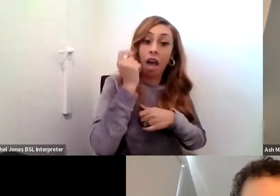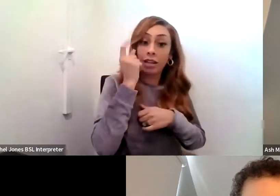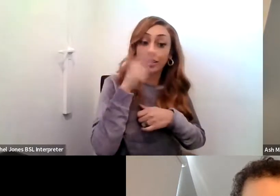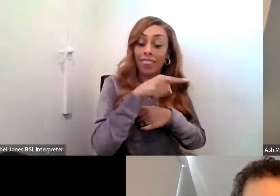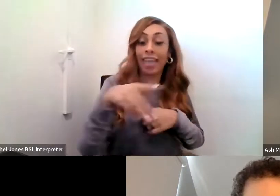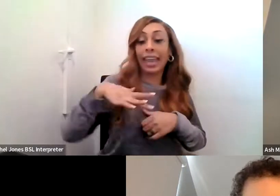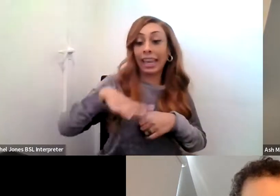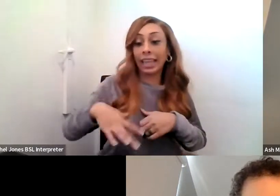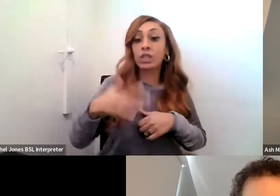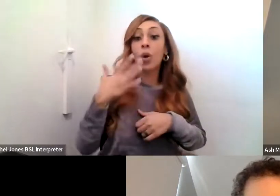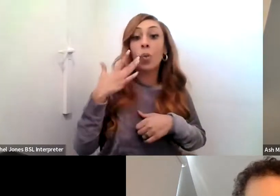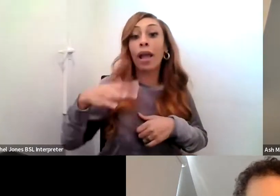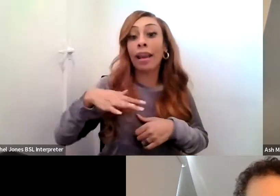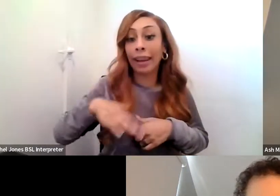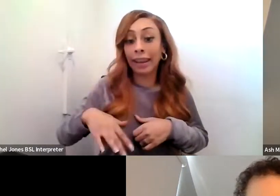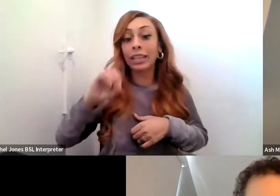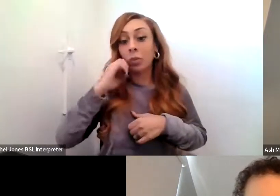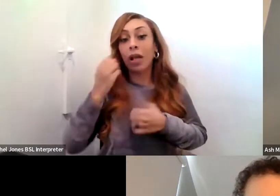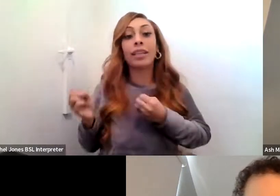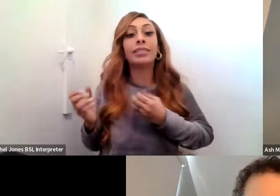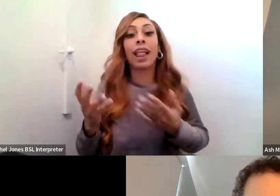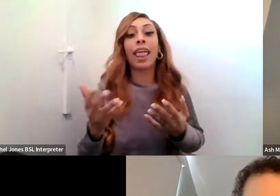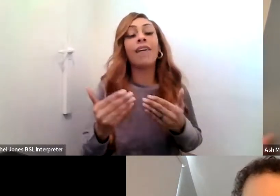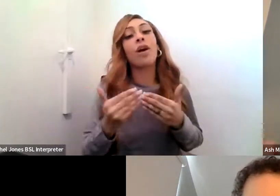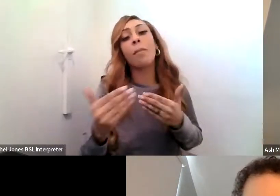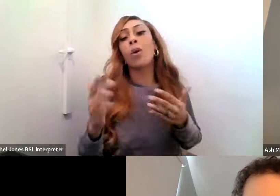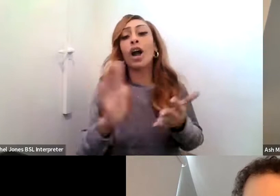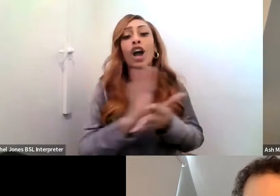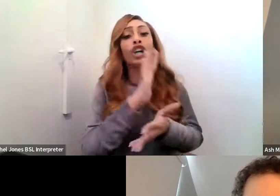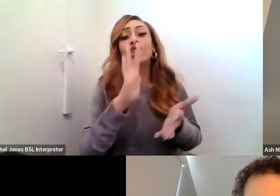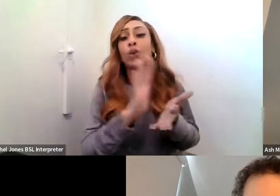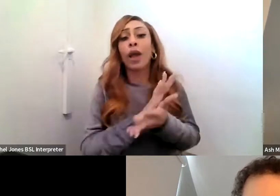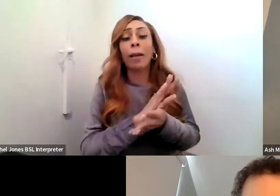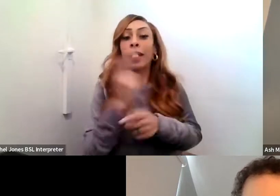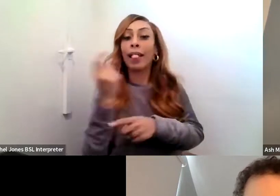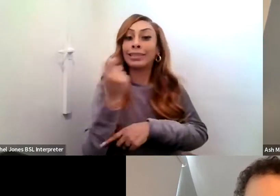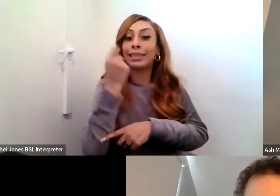and when they need it, will deliver much more enjoyable and therefore successful experiences.